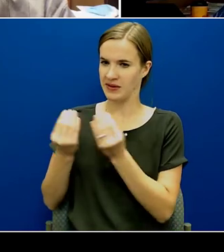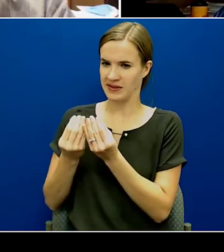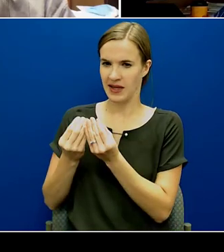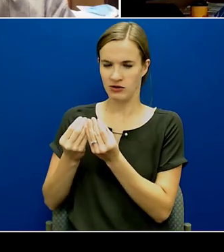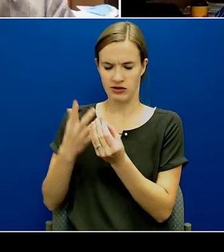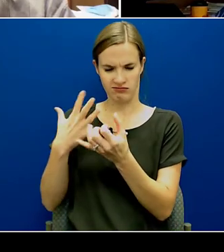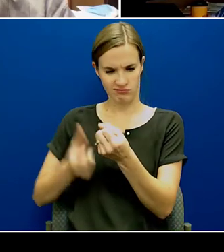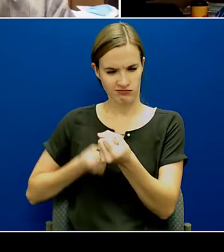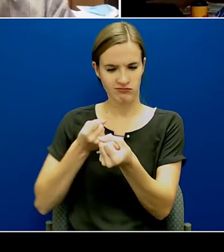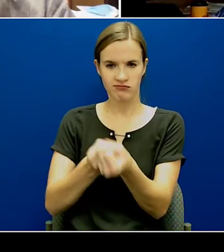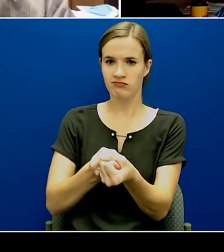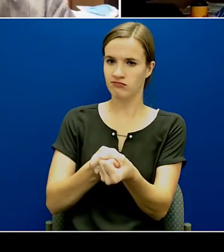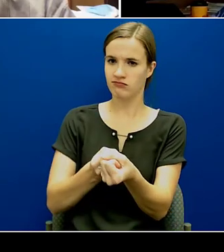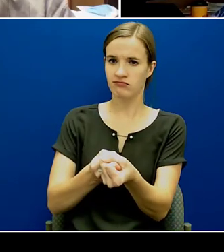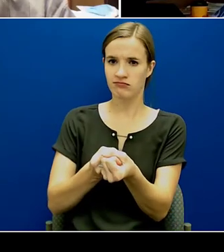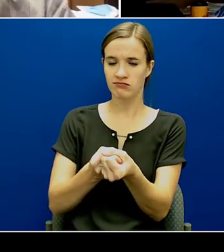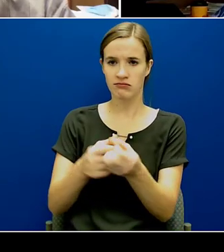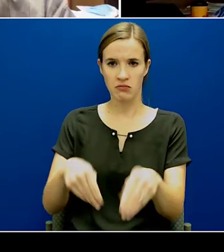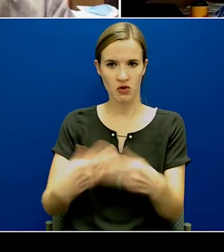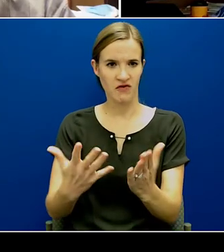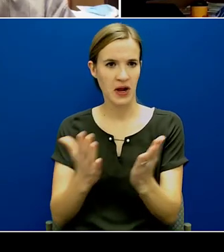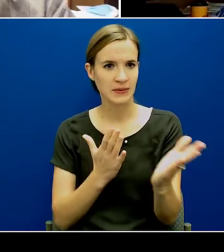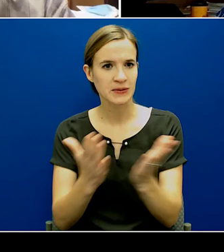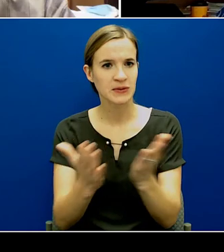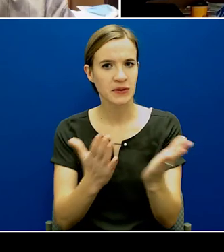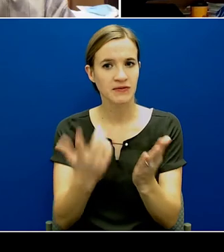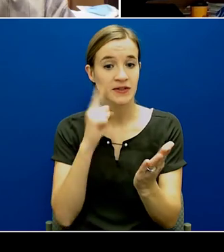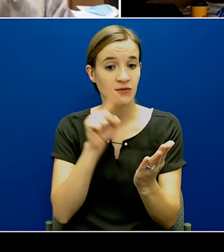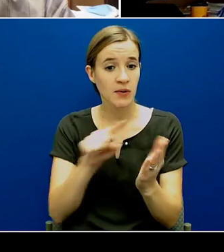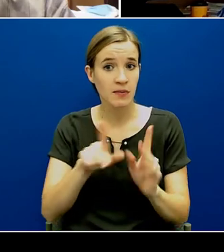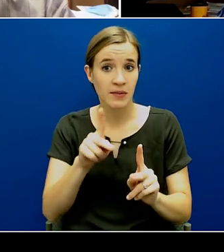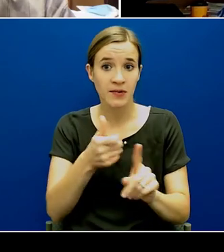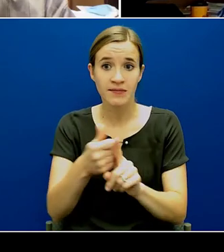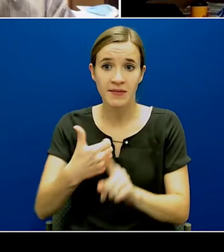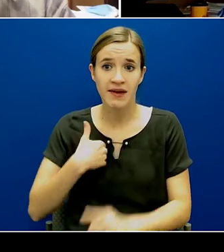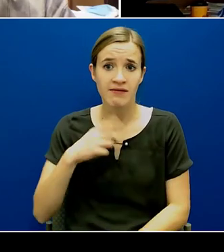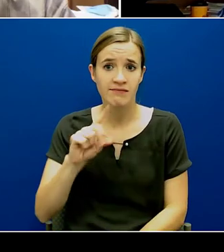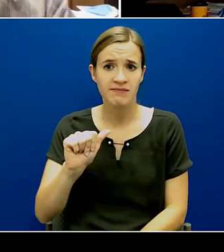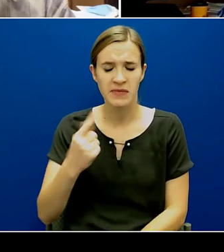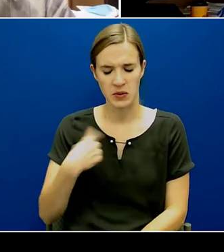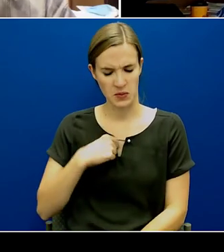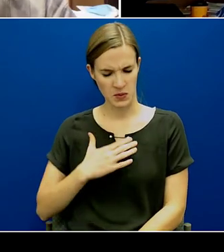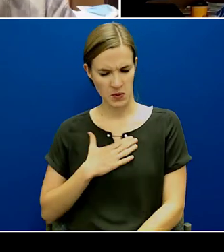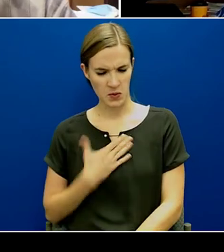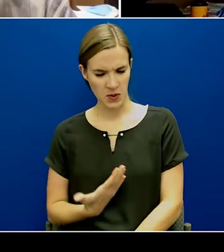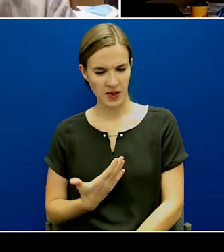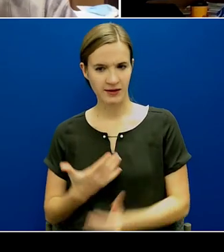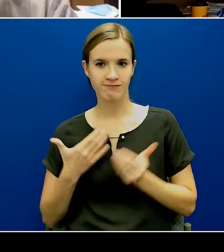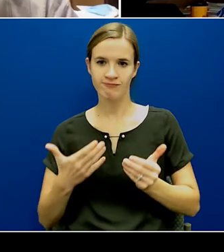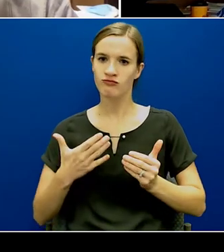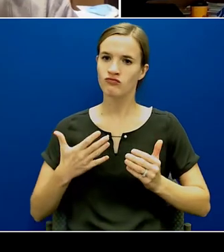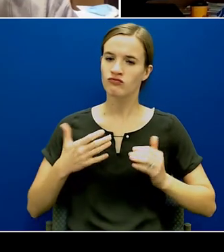the plate and make those, um, just make it happen. Mark: Well, I think I may have misspoke, too,